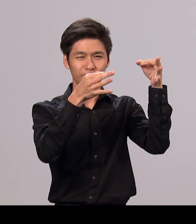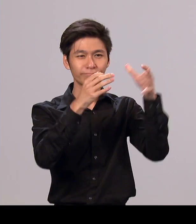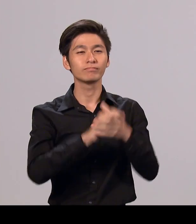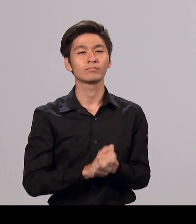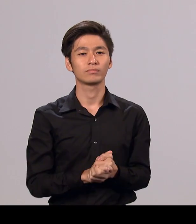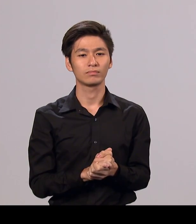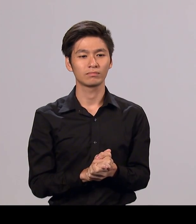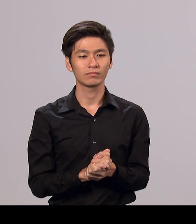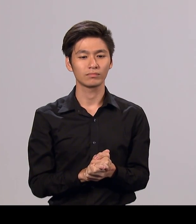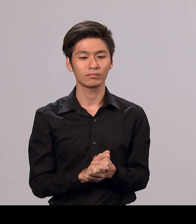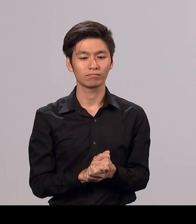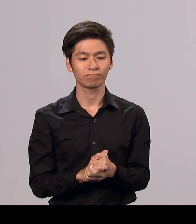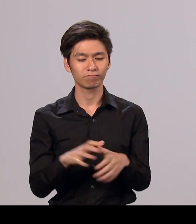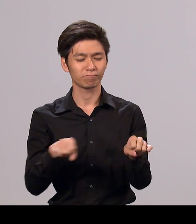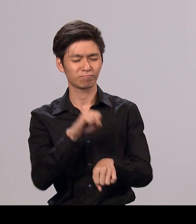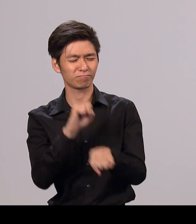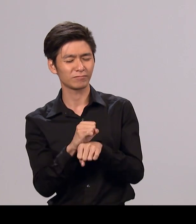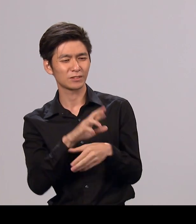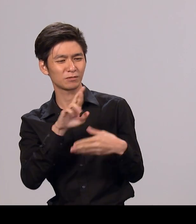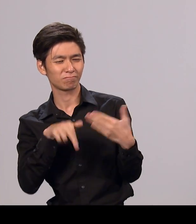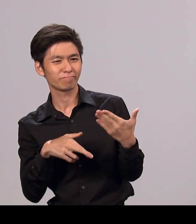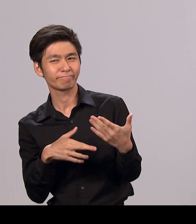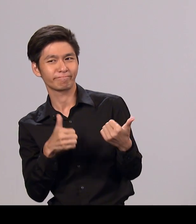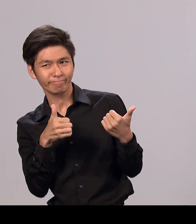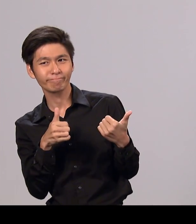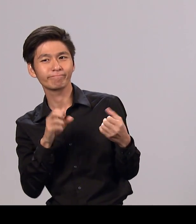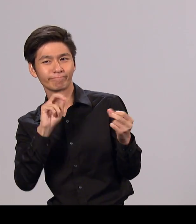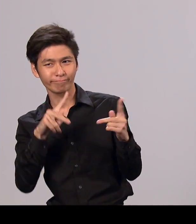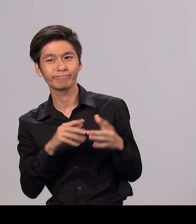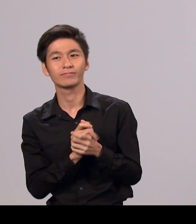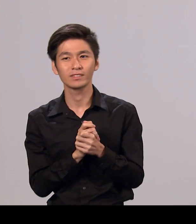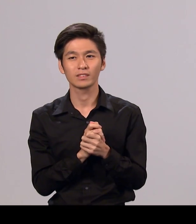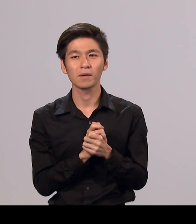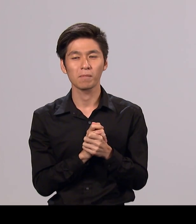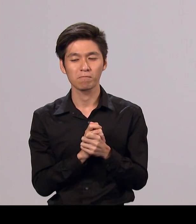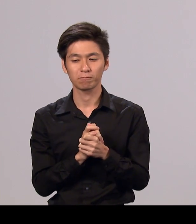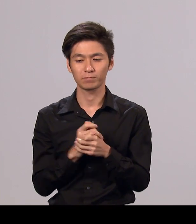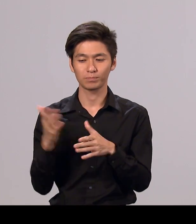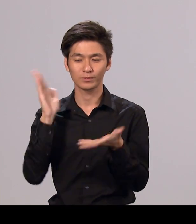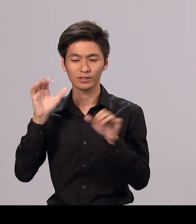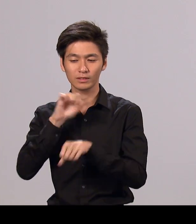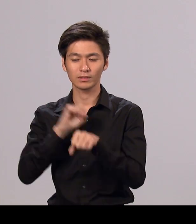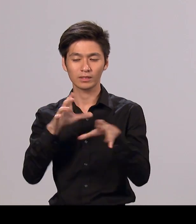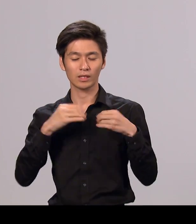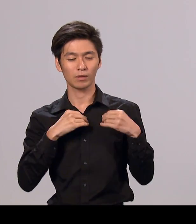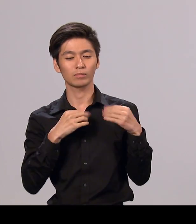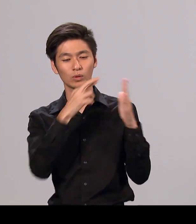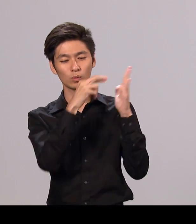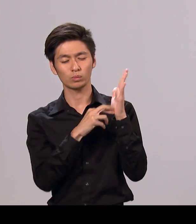Singapore secured a favourable result, both sides accepted the ruling. We had another dispute with Malaysia later,